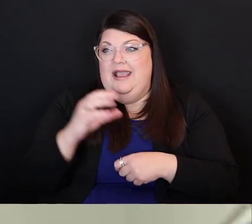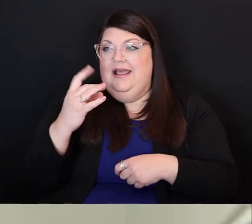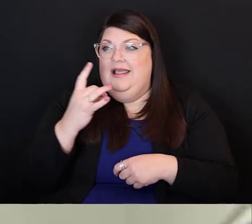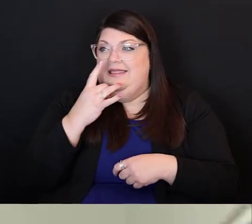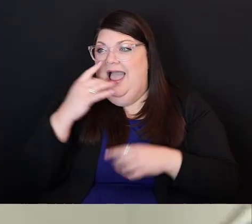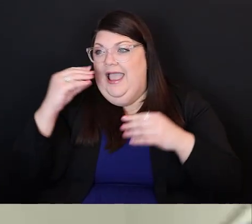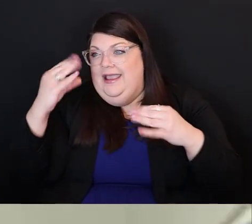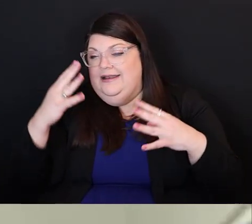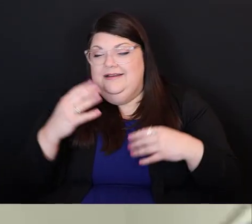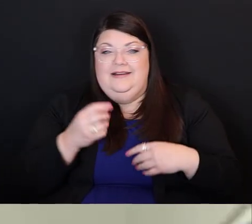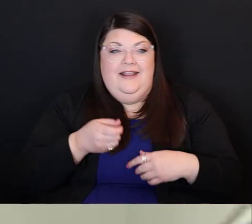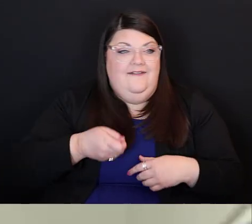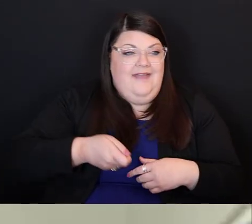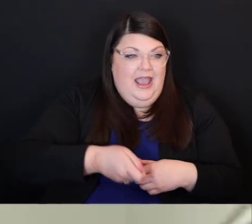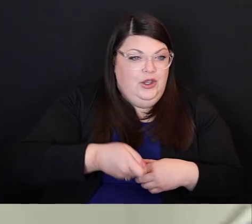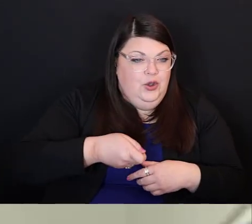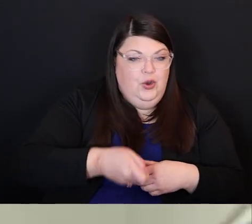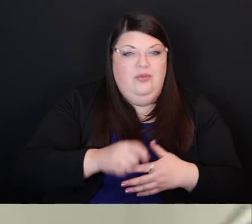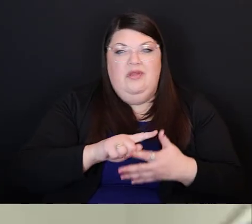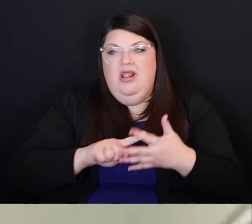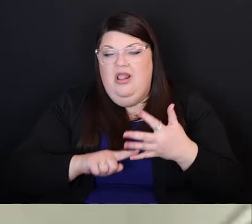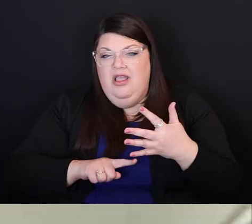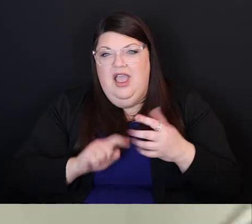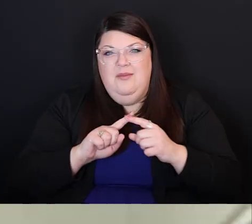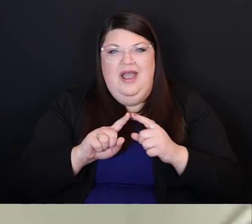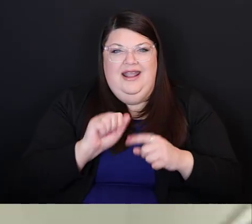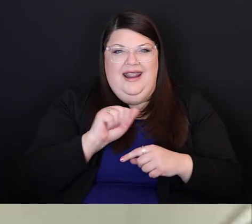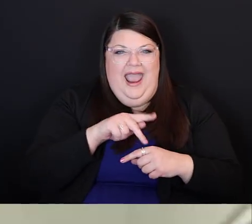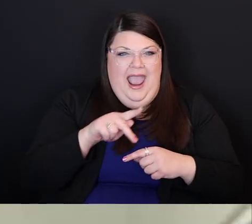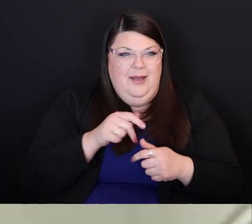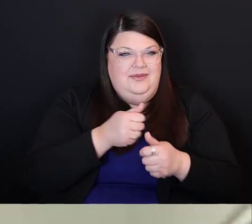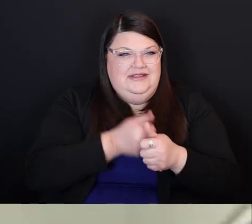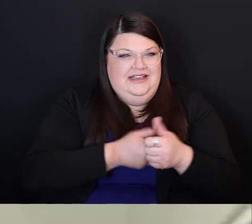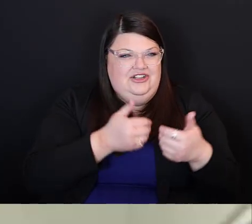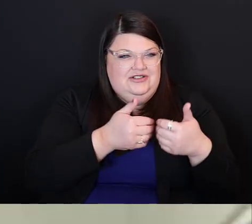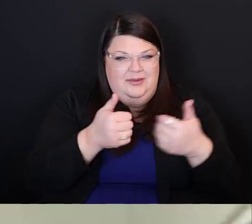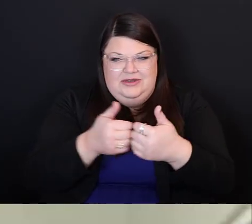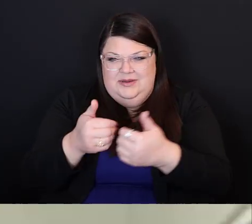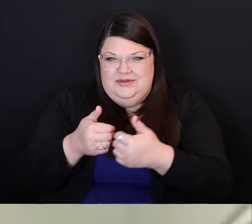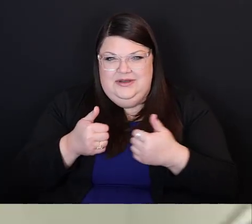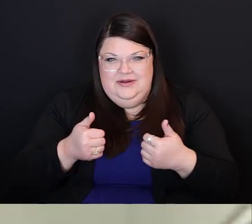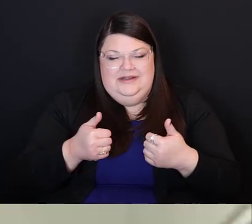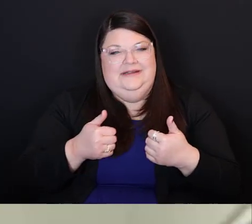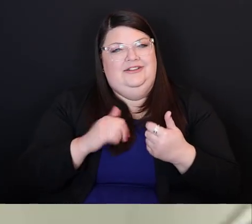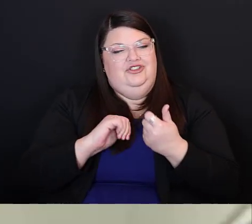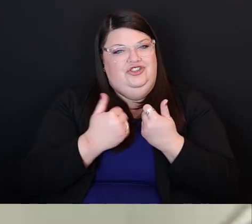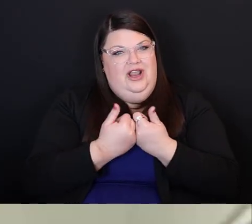all this sort of stuff, but with all these different apps and brands and interfaces, it's challenging for anyone,